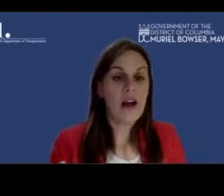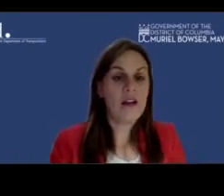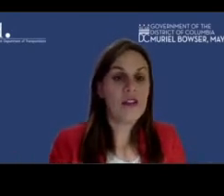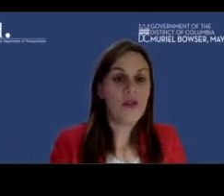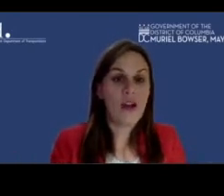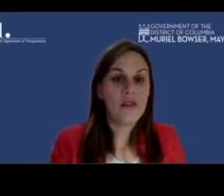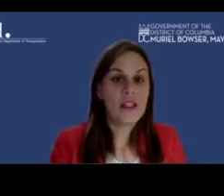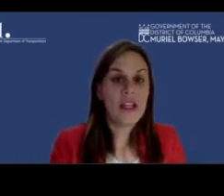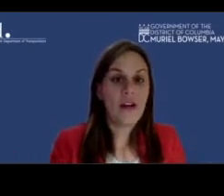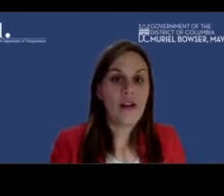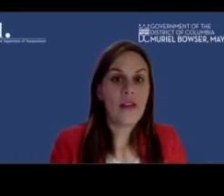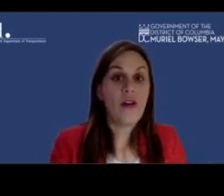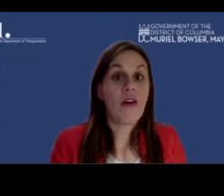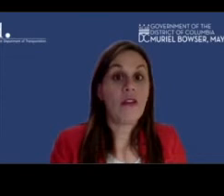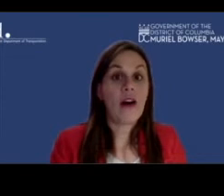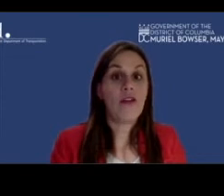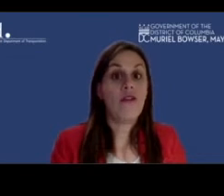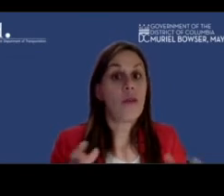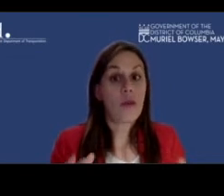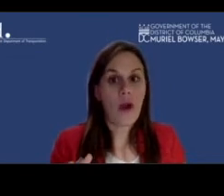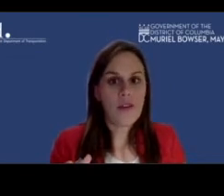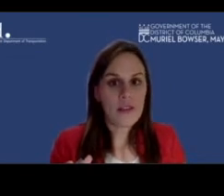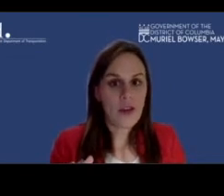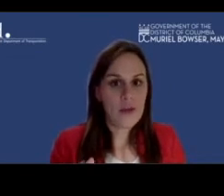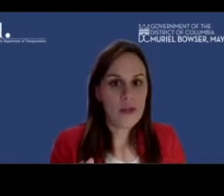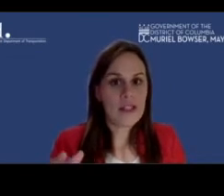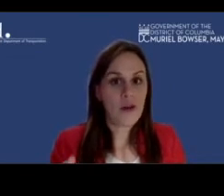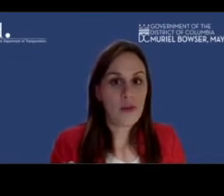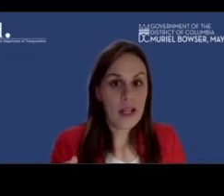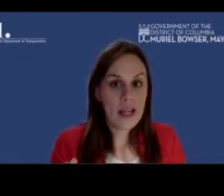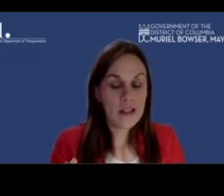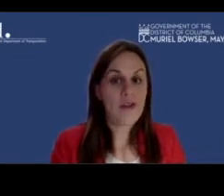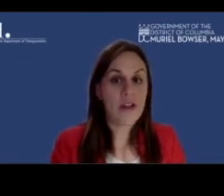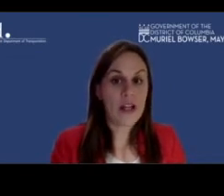uh surrounding this area there are a lot of private developments that are planned for the